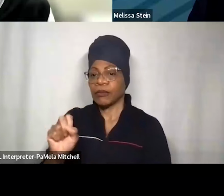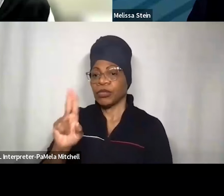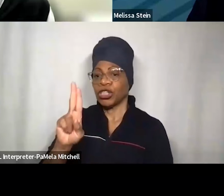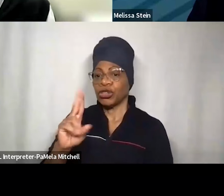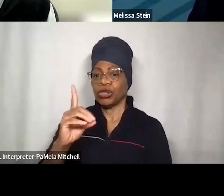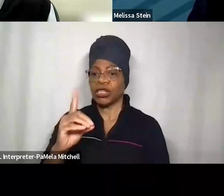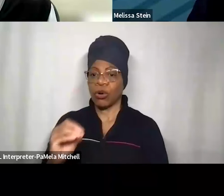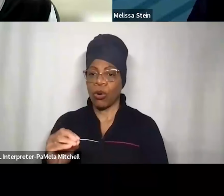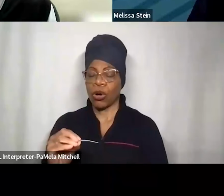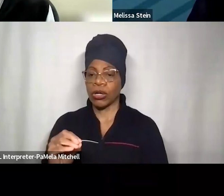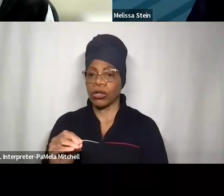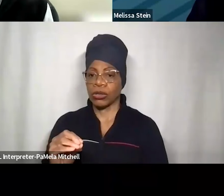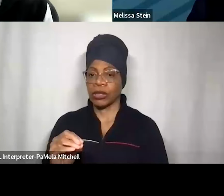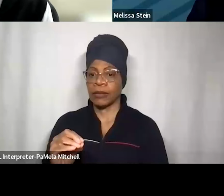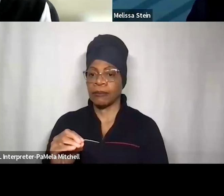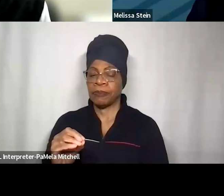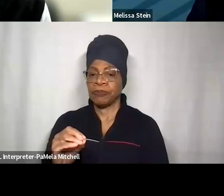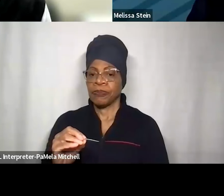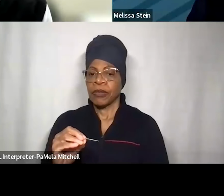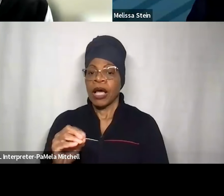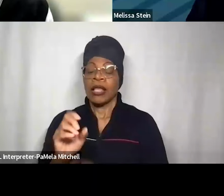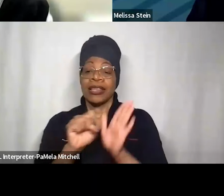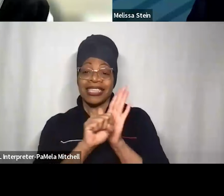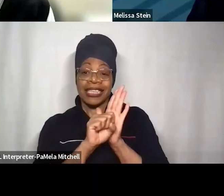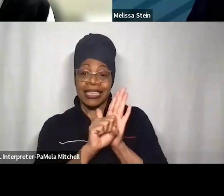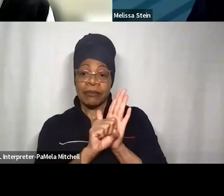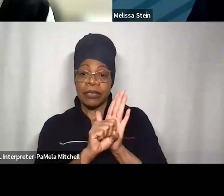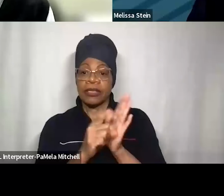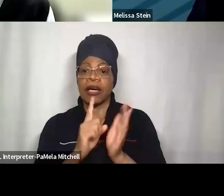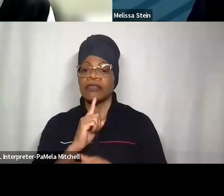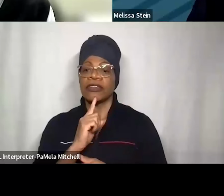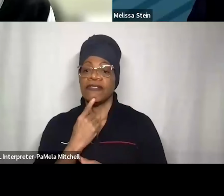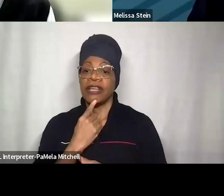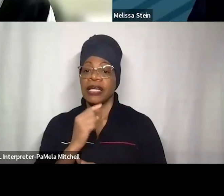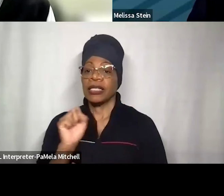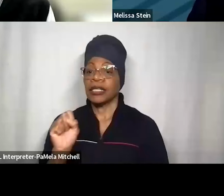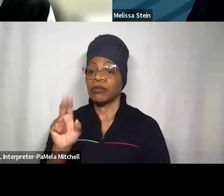So substance use disorders or symptoms of a severe substance use disorder